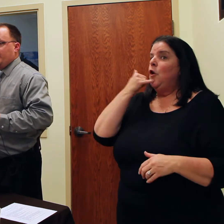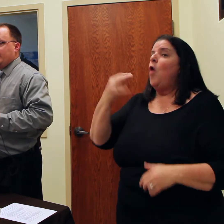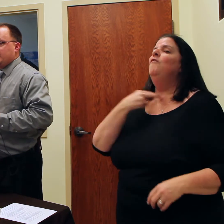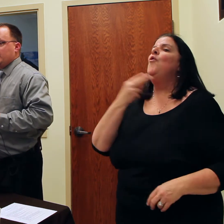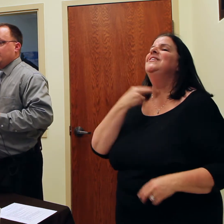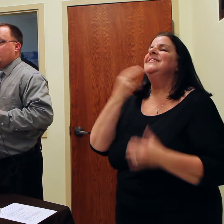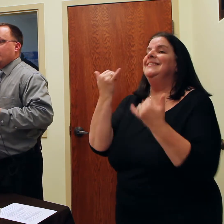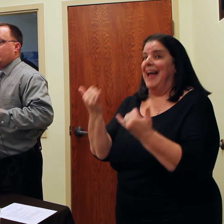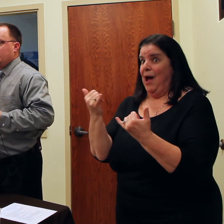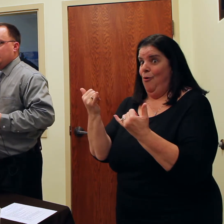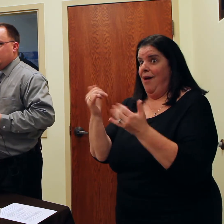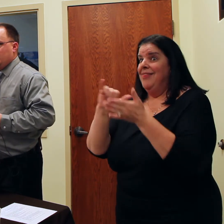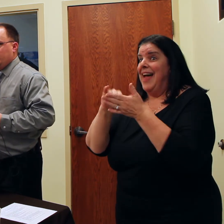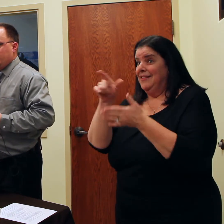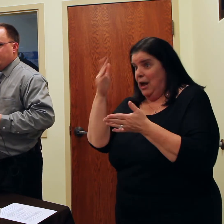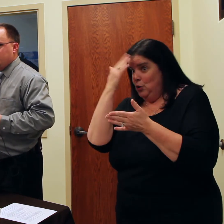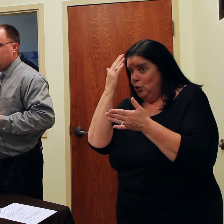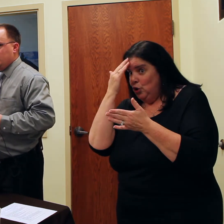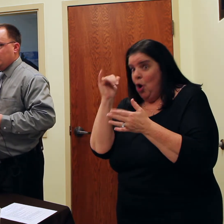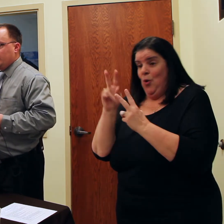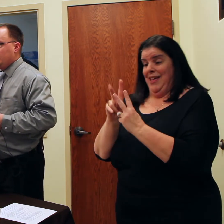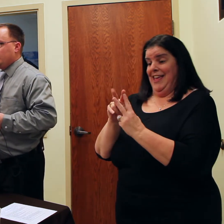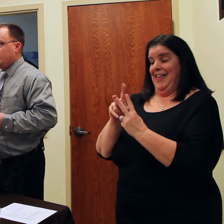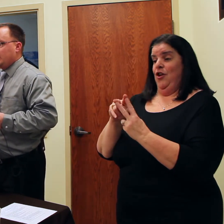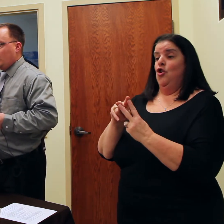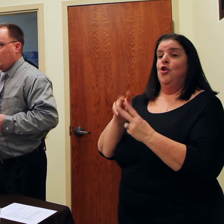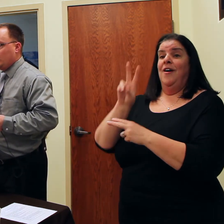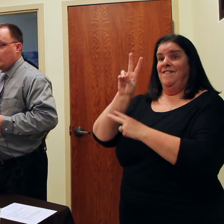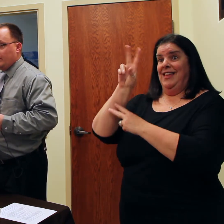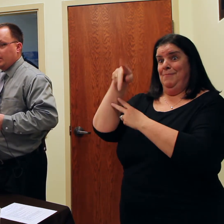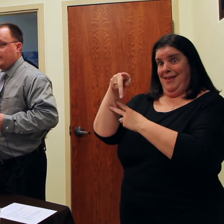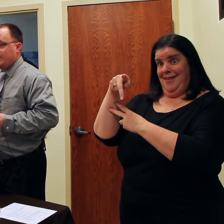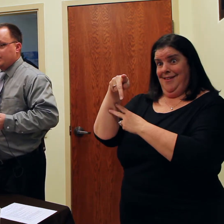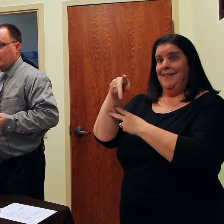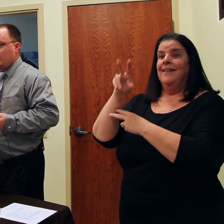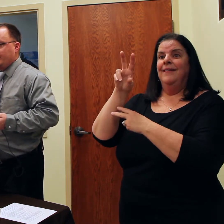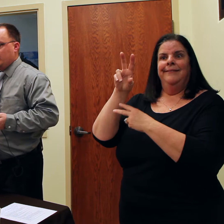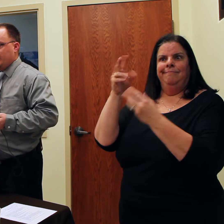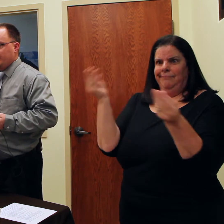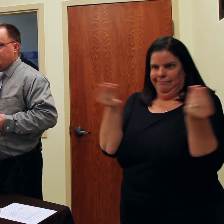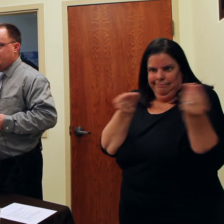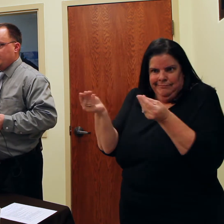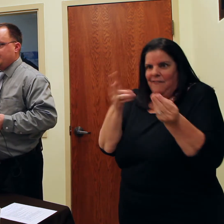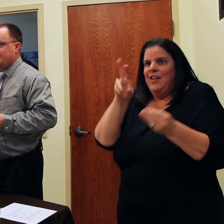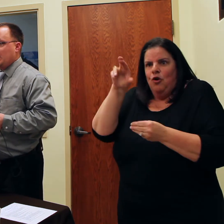That's how you'll know that you'll either have to do a video relay call or make a voice call, or whatever the situation is,